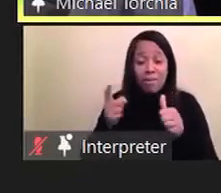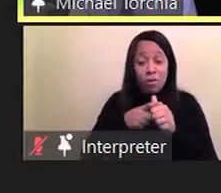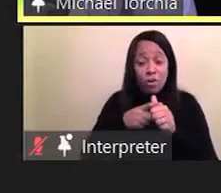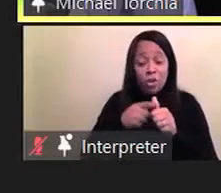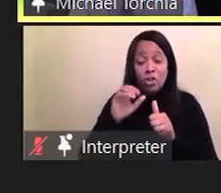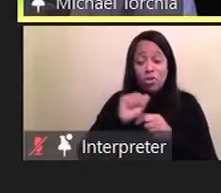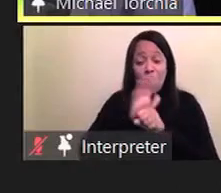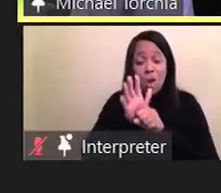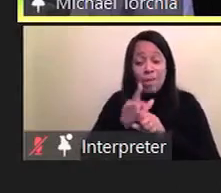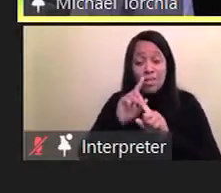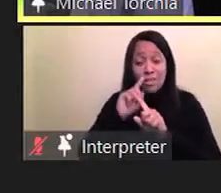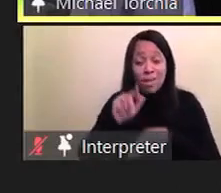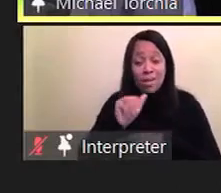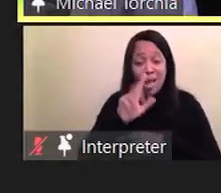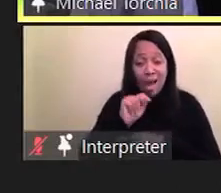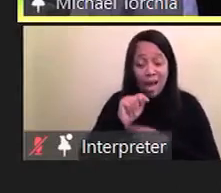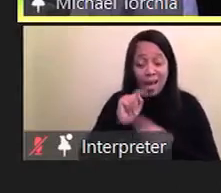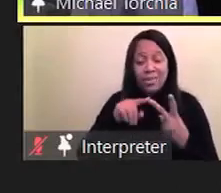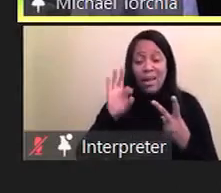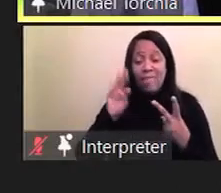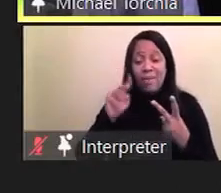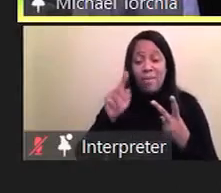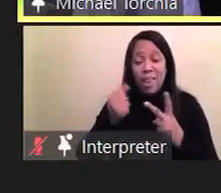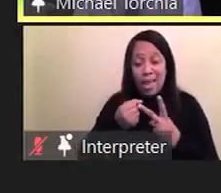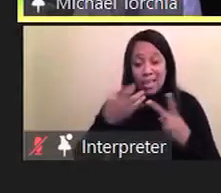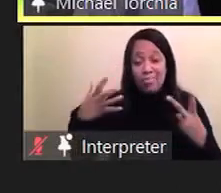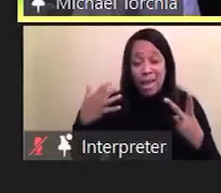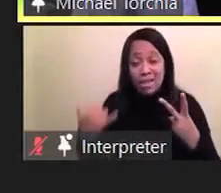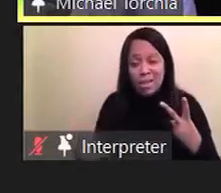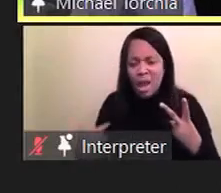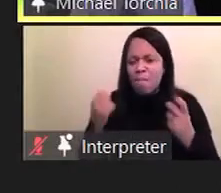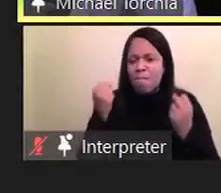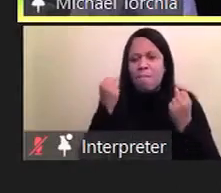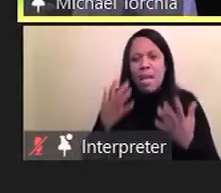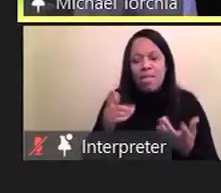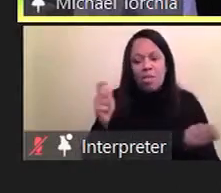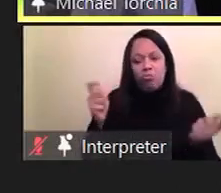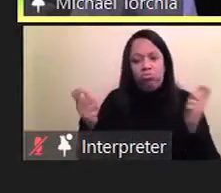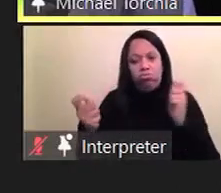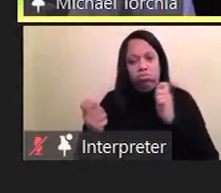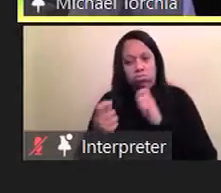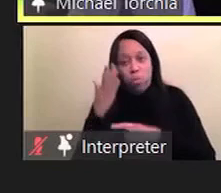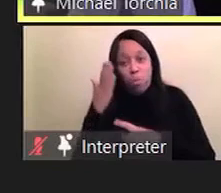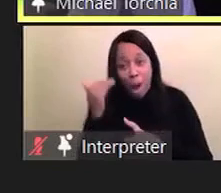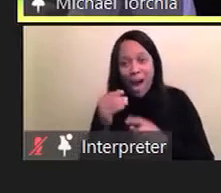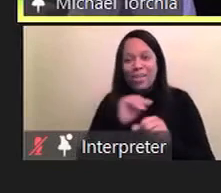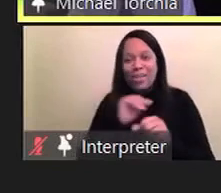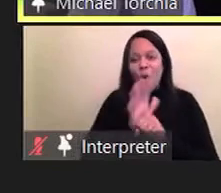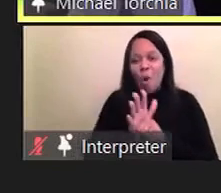the FMLA has been expanded. There's all sorts of things that have just changed the landscape for HR professionals.